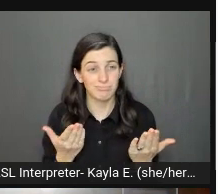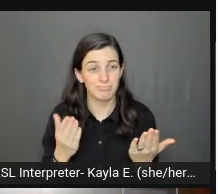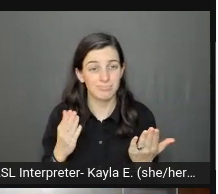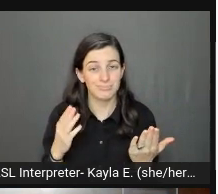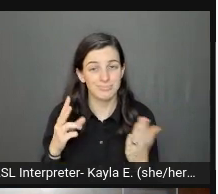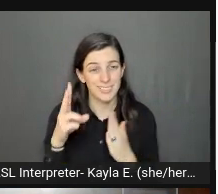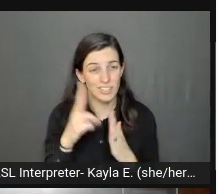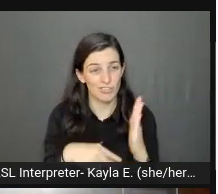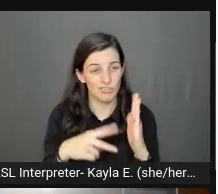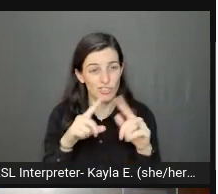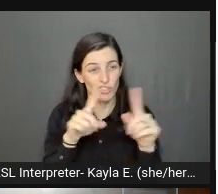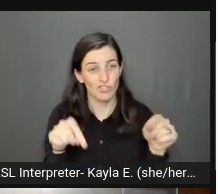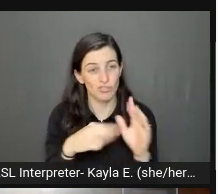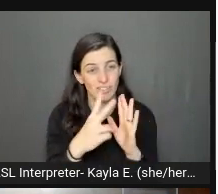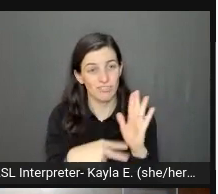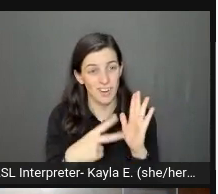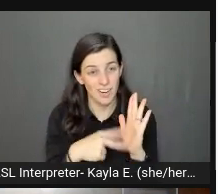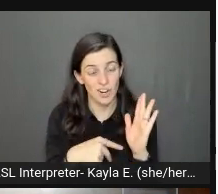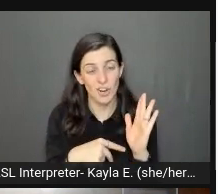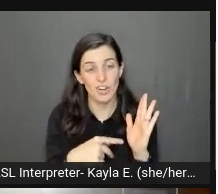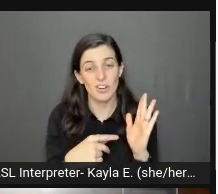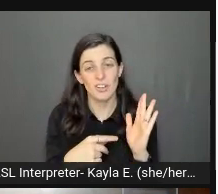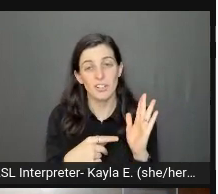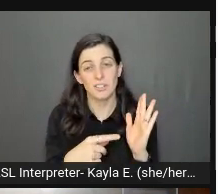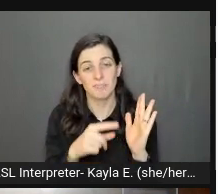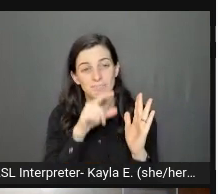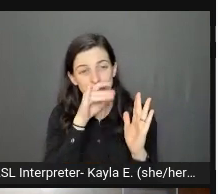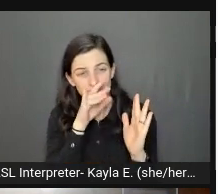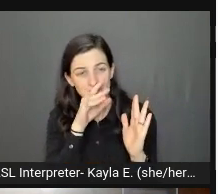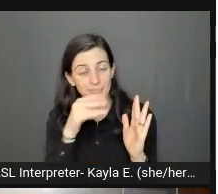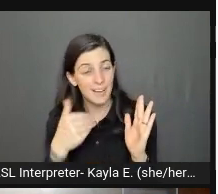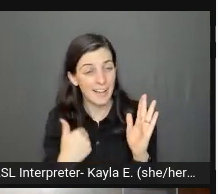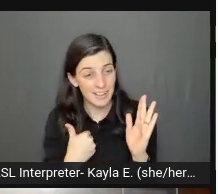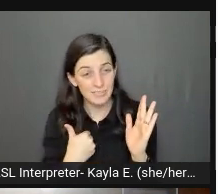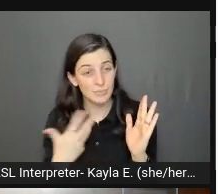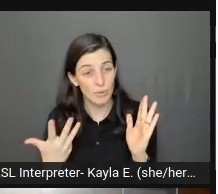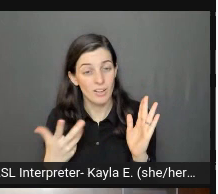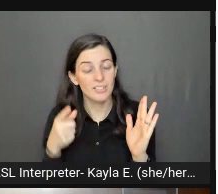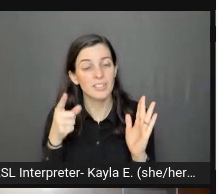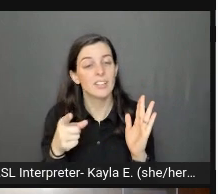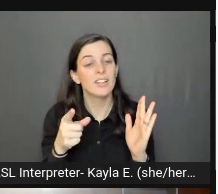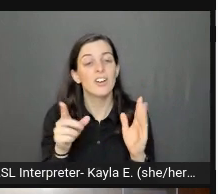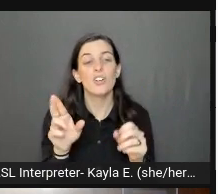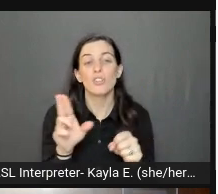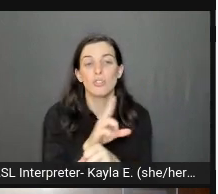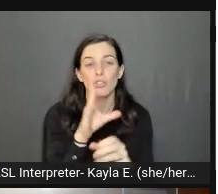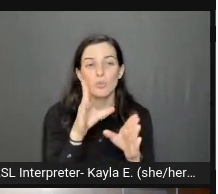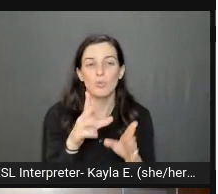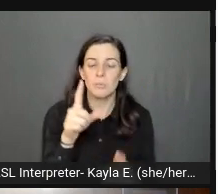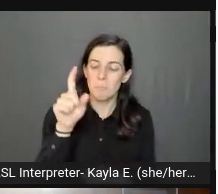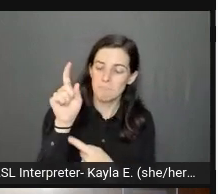to offer, its users must understand and must remember